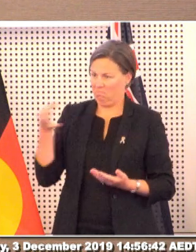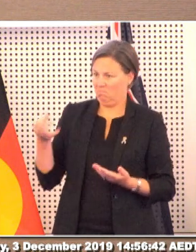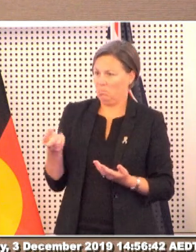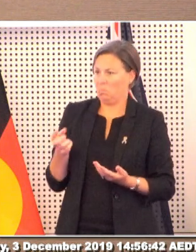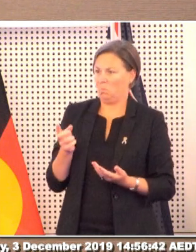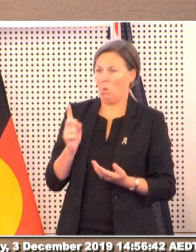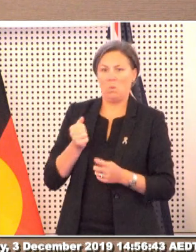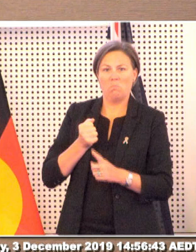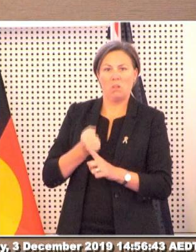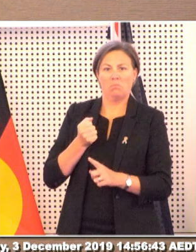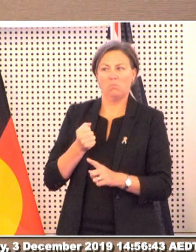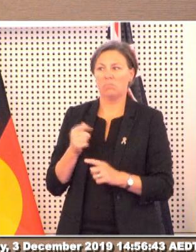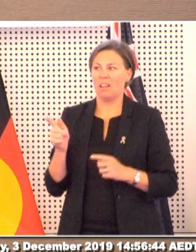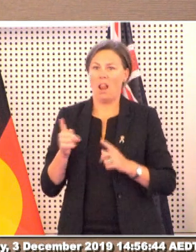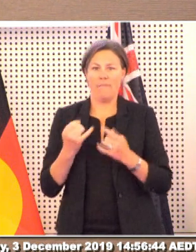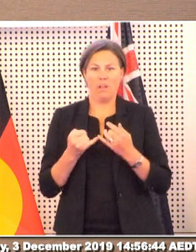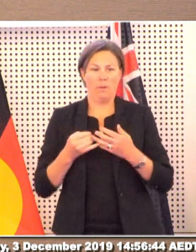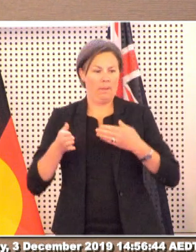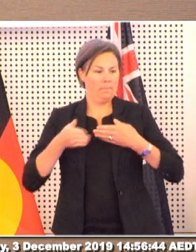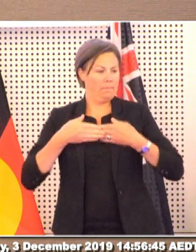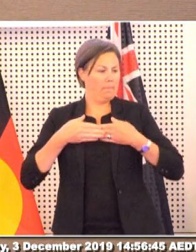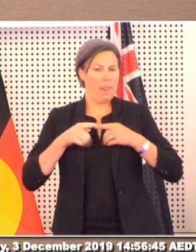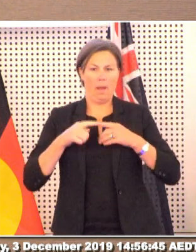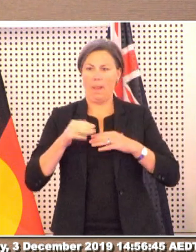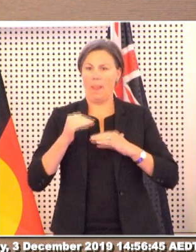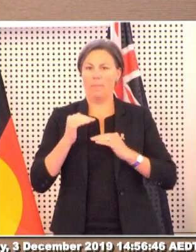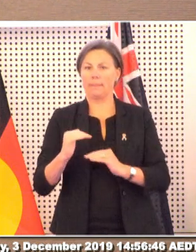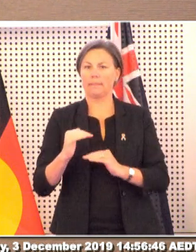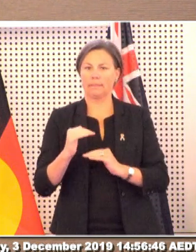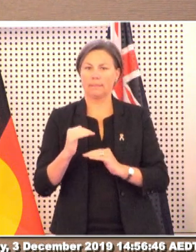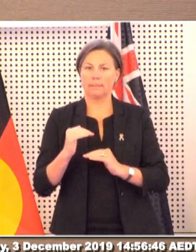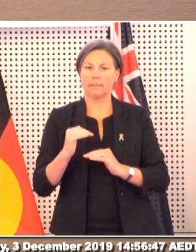Well, I think it’s the closed environment that – that is a breeding